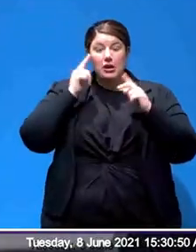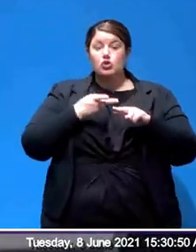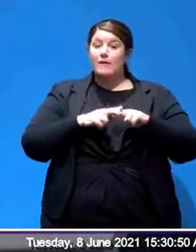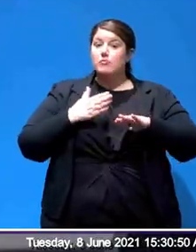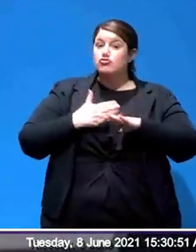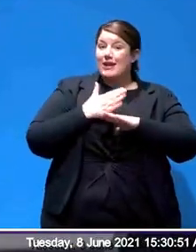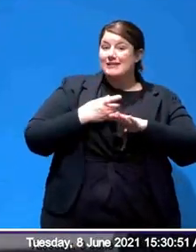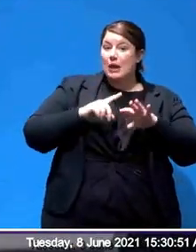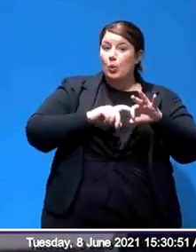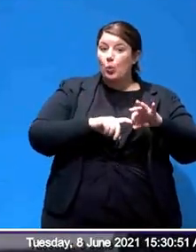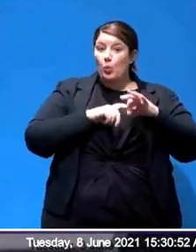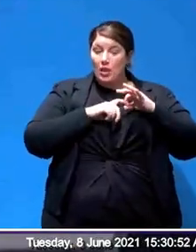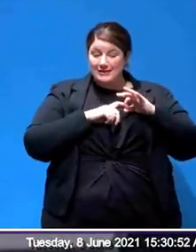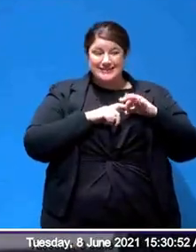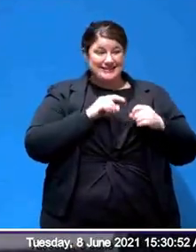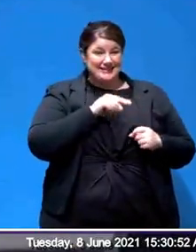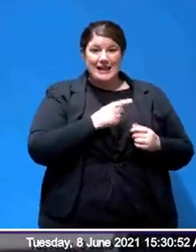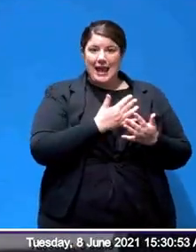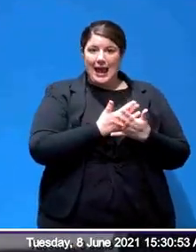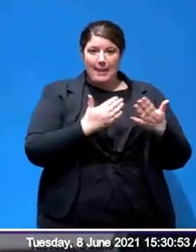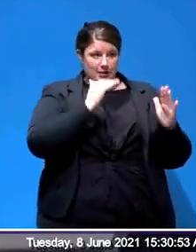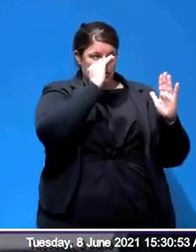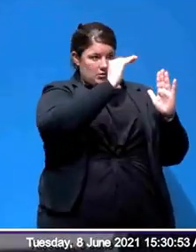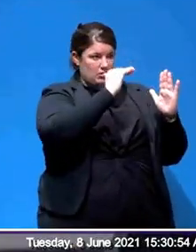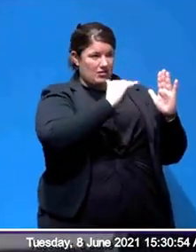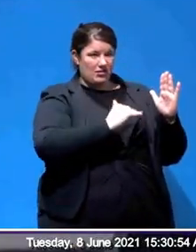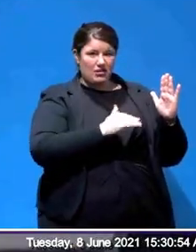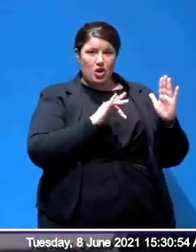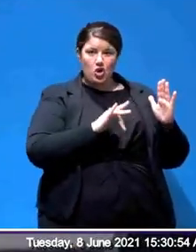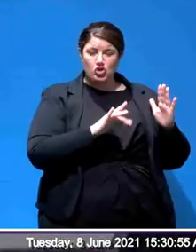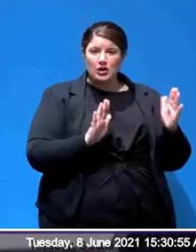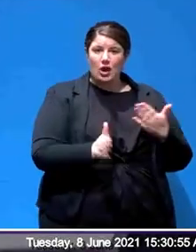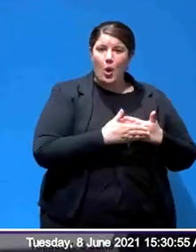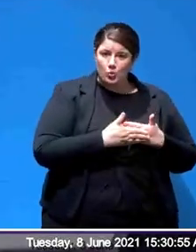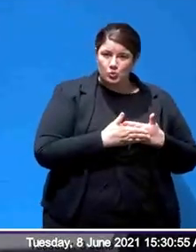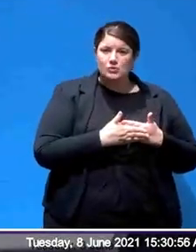that we talked about was how many open RiskMan reports there were and one of